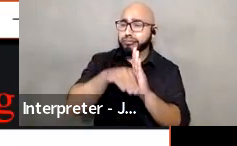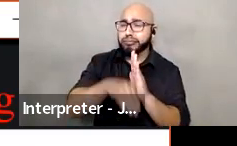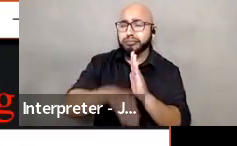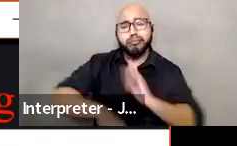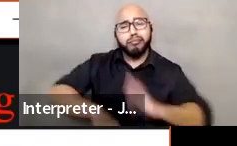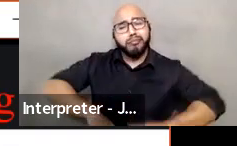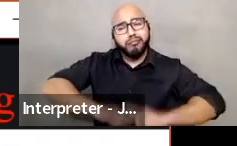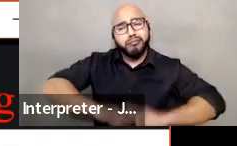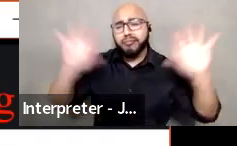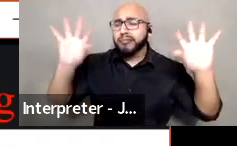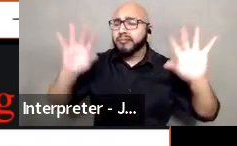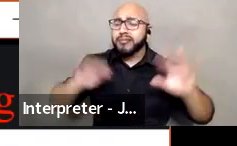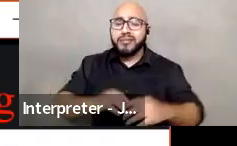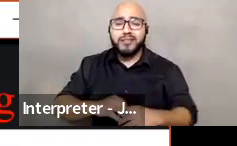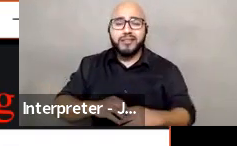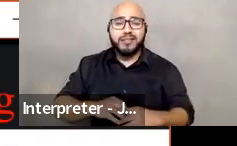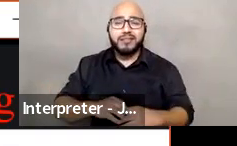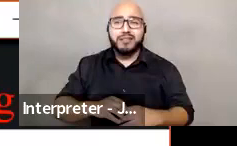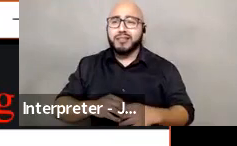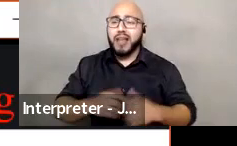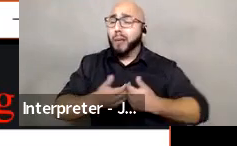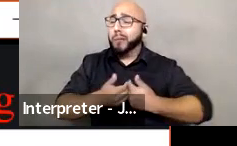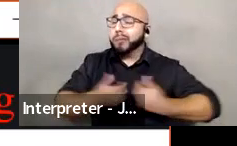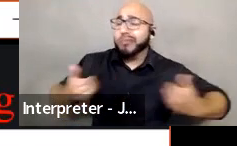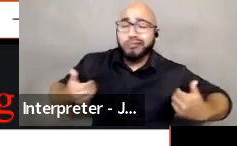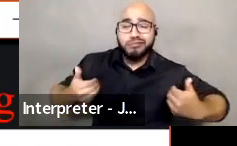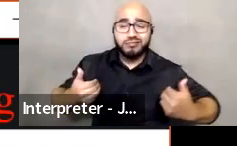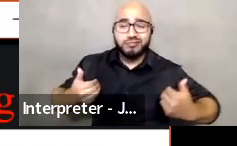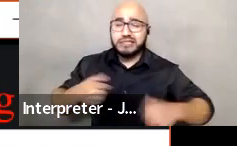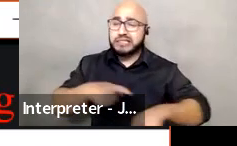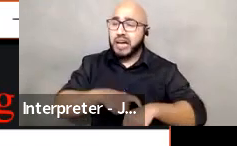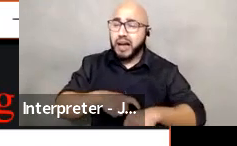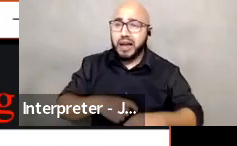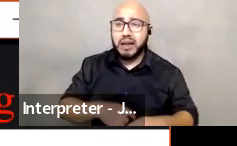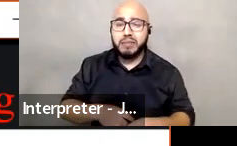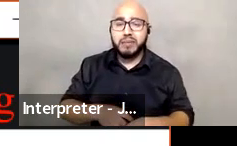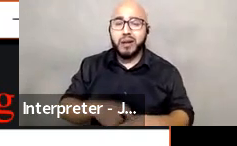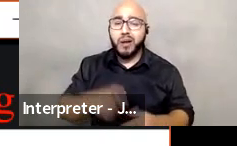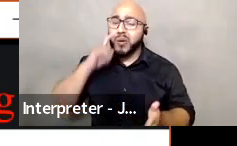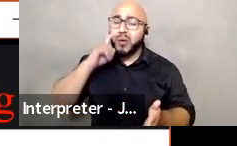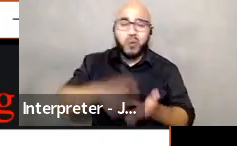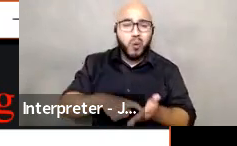This incredibly vicious. Time when you see. Huge numbers of lynchings.